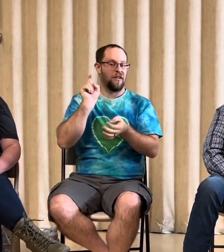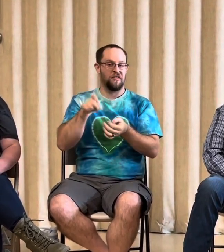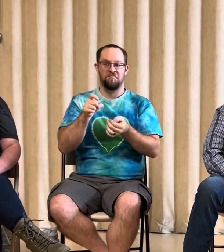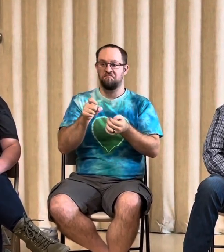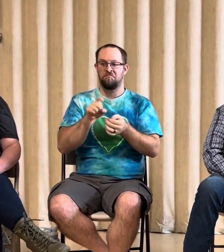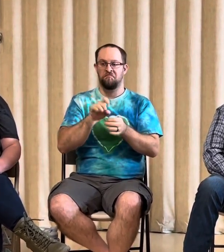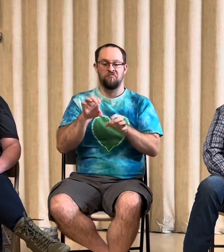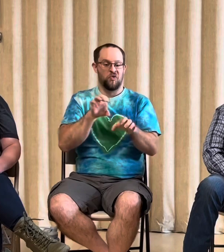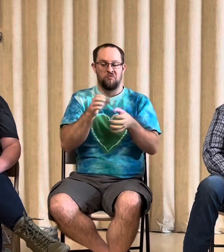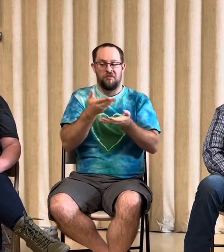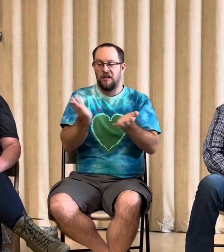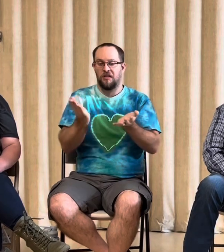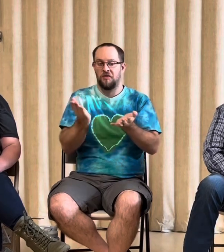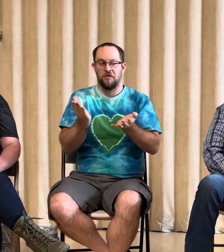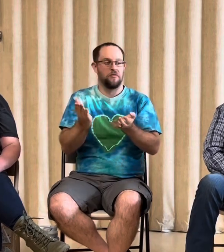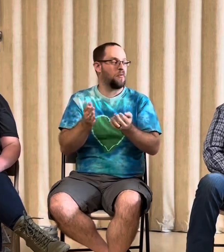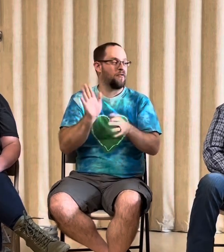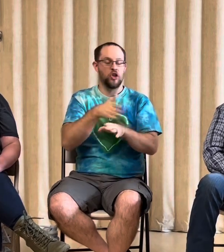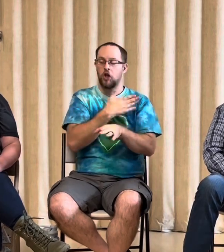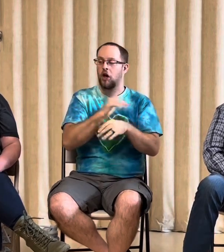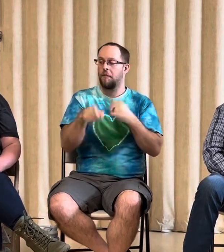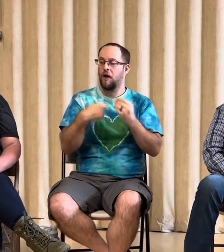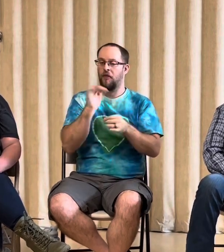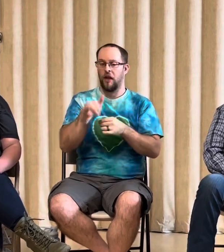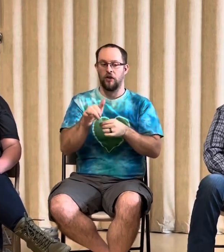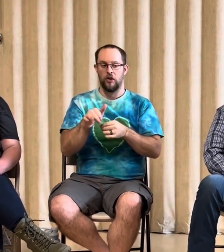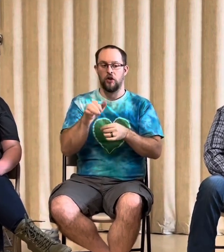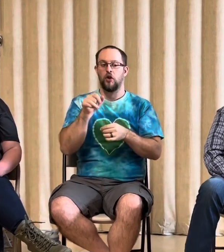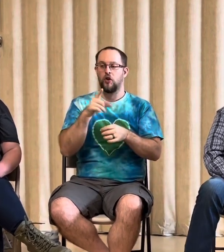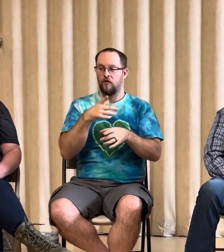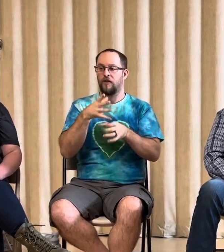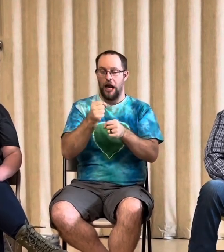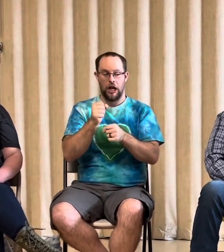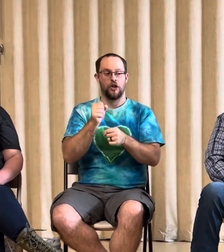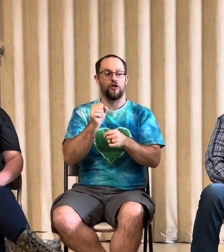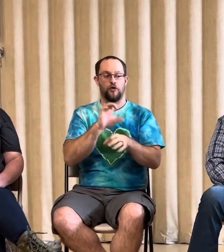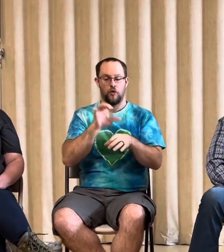to get stuff done. So I have a song about that called You've Got To Do It. And it's by Mister Rogers.